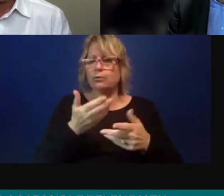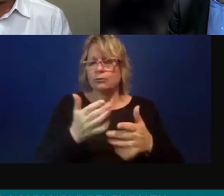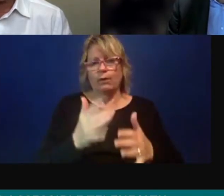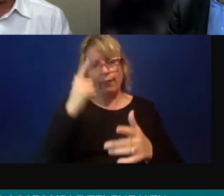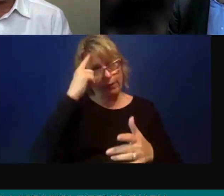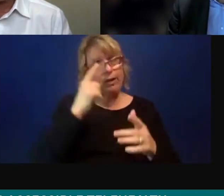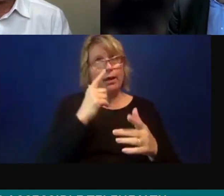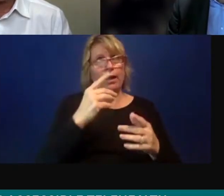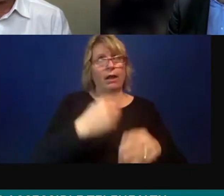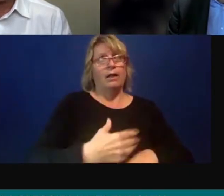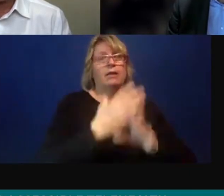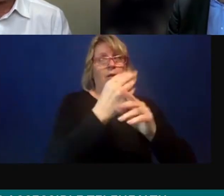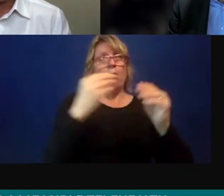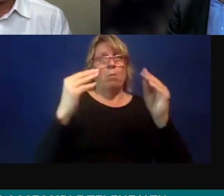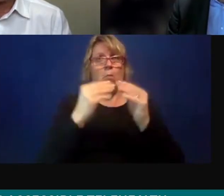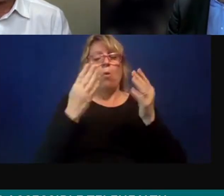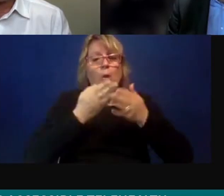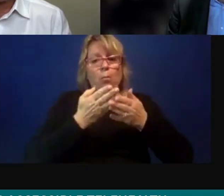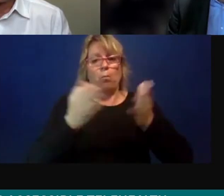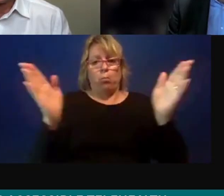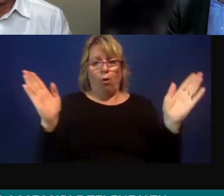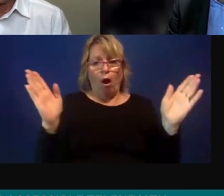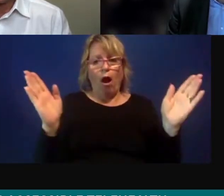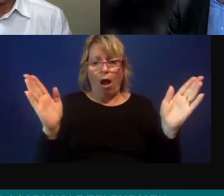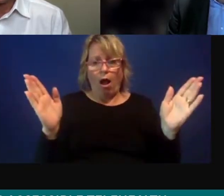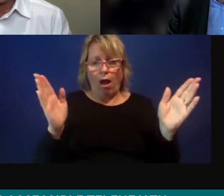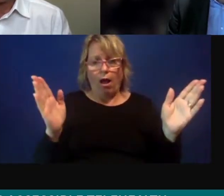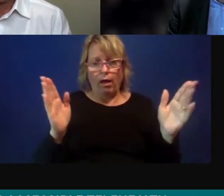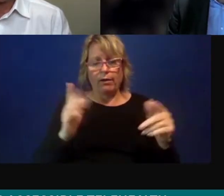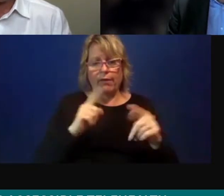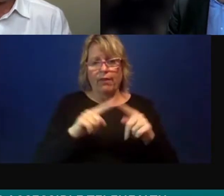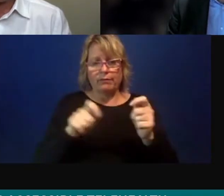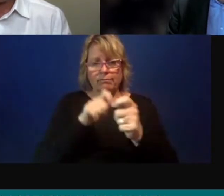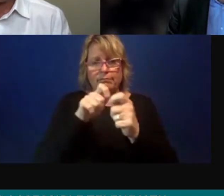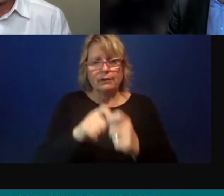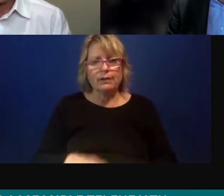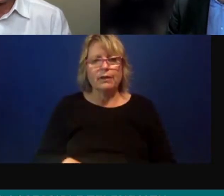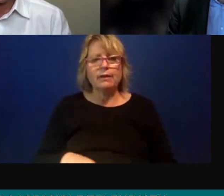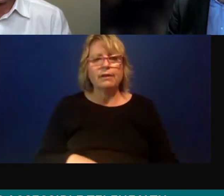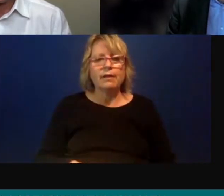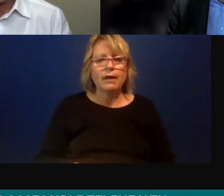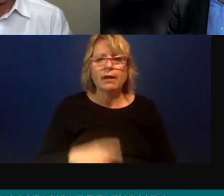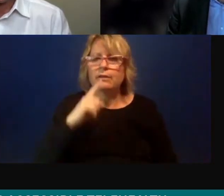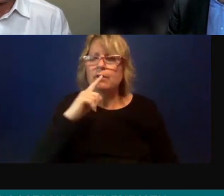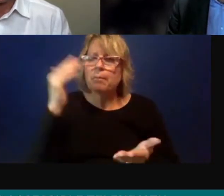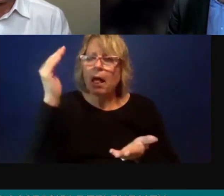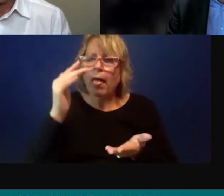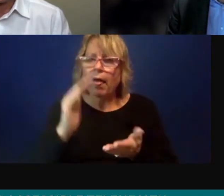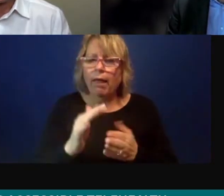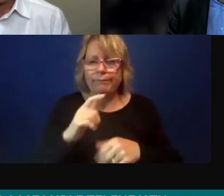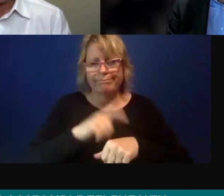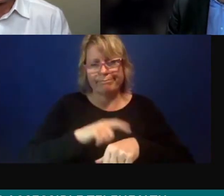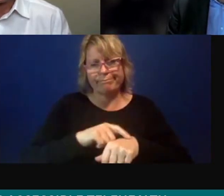much more broad context. We're getting a little bit down on time. So I wanted to ask, based on